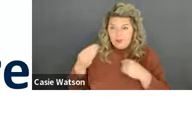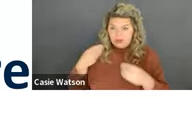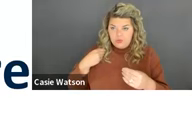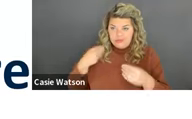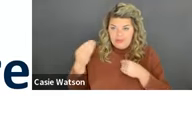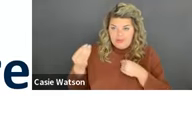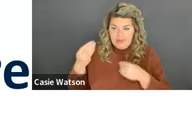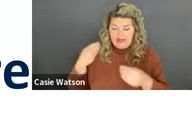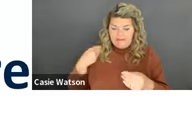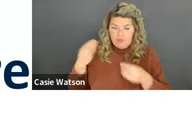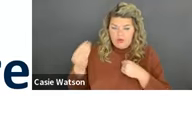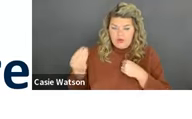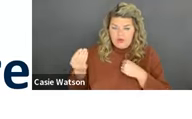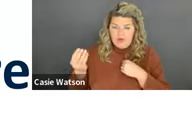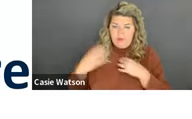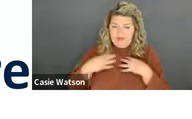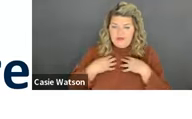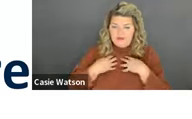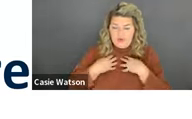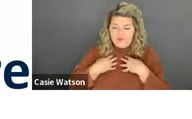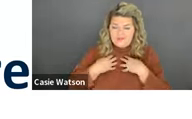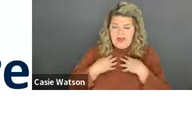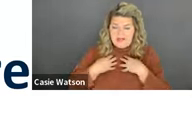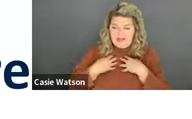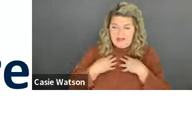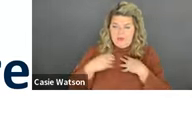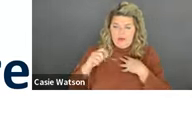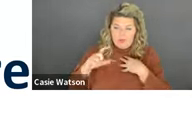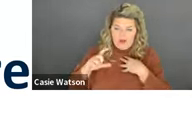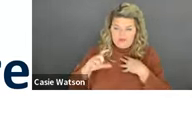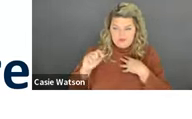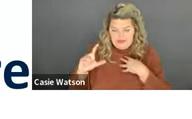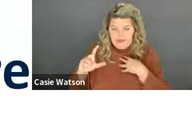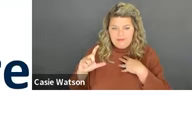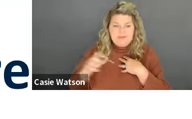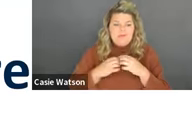and we're switching back and forth; we can control the spotlight and when we're on the screen.